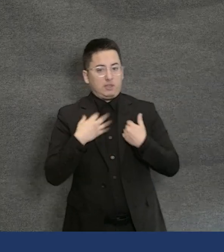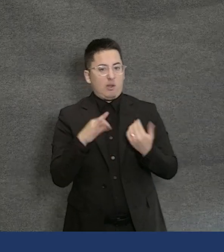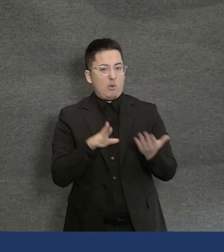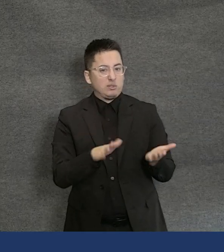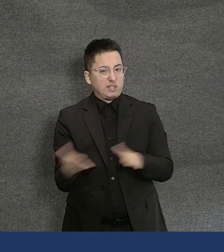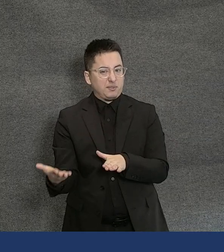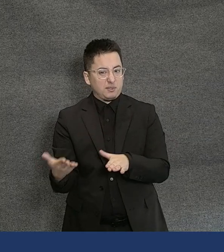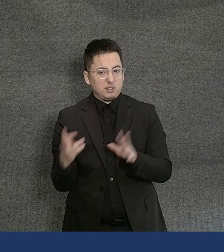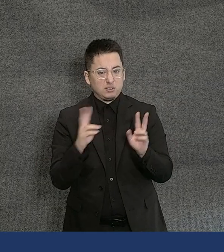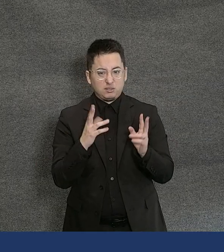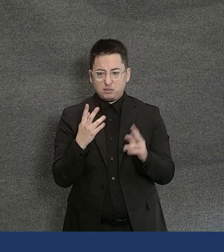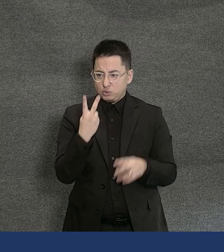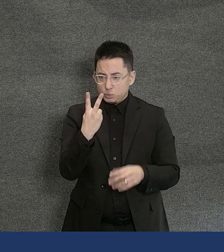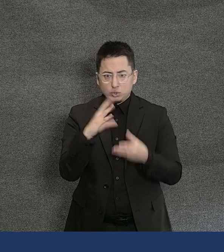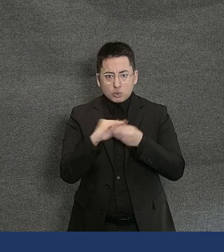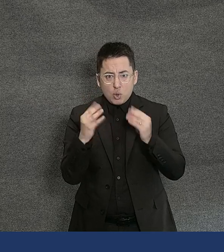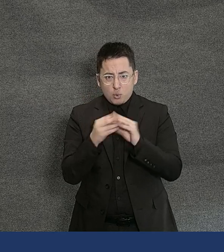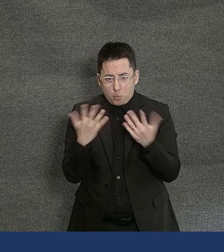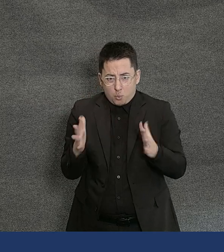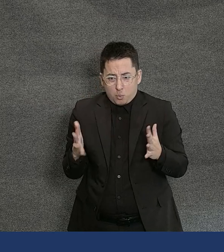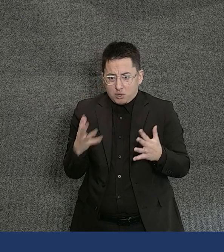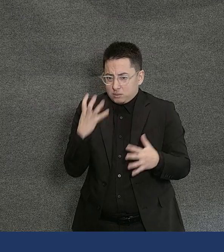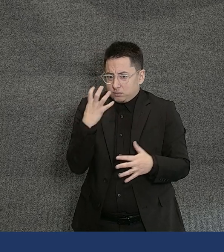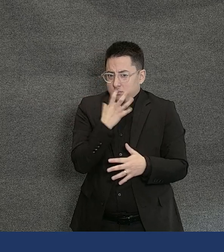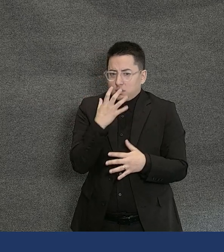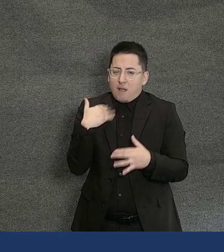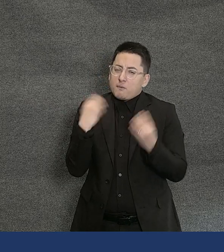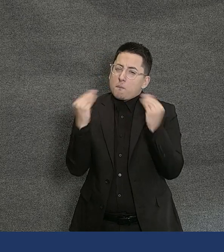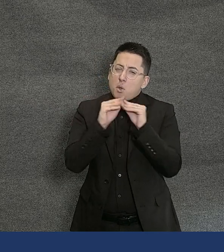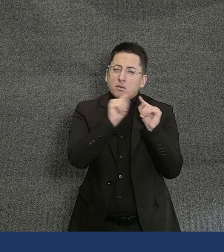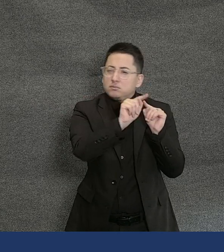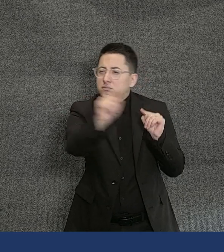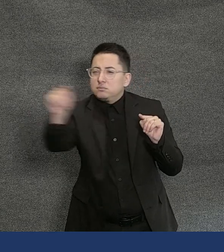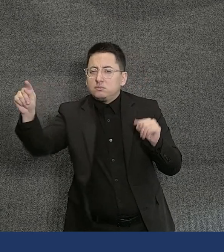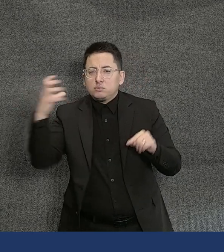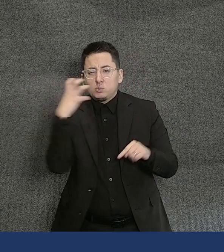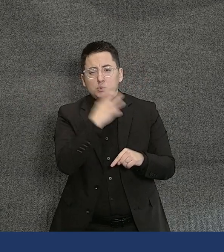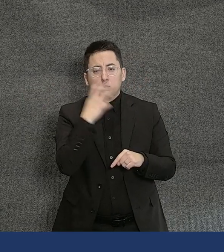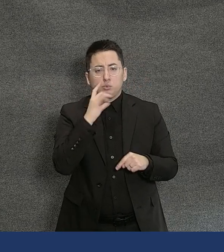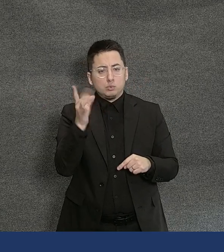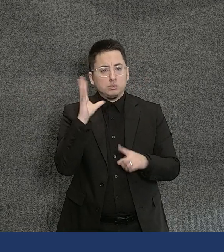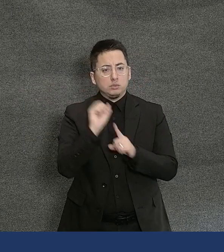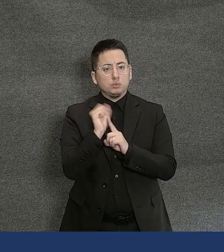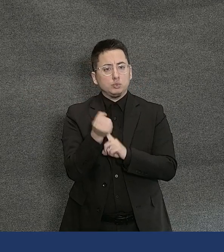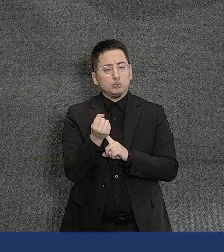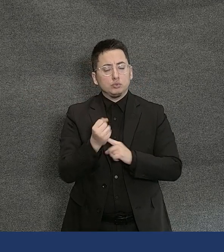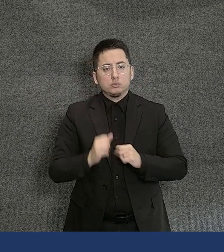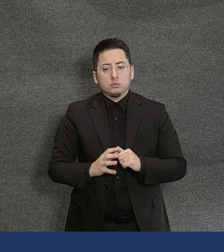I'm sure there are a lot more stories out there from folks who face these barriers.